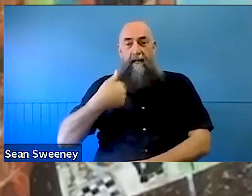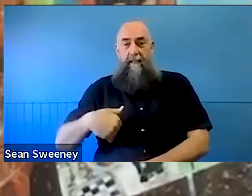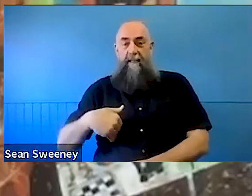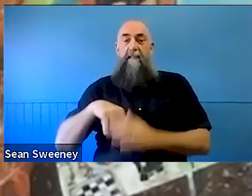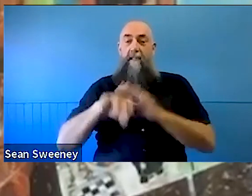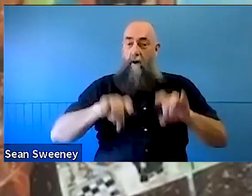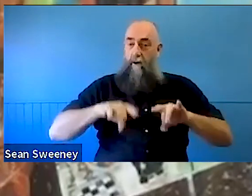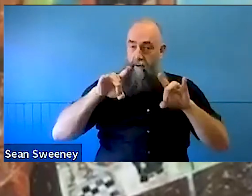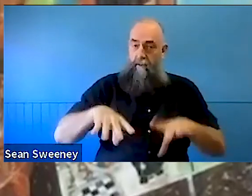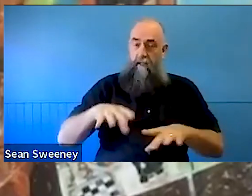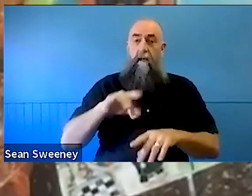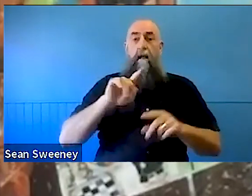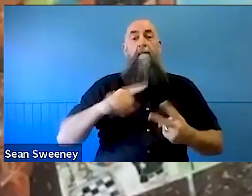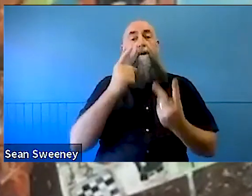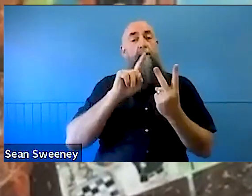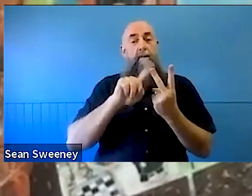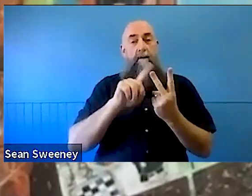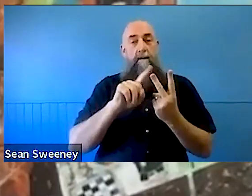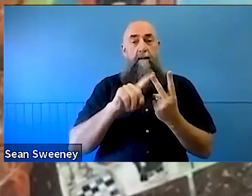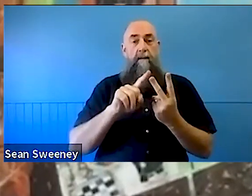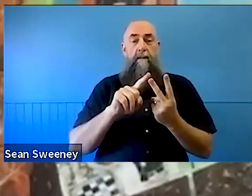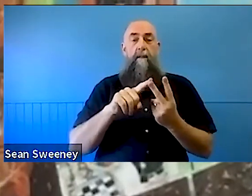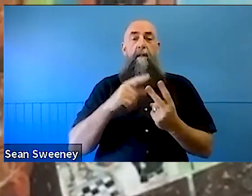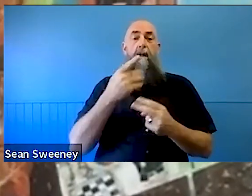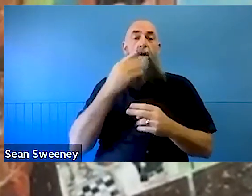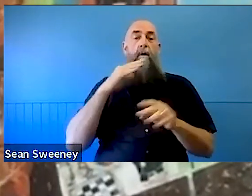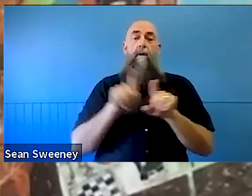first lady from Madagascar in Australia.